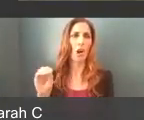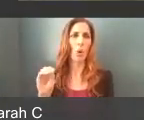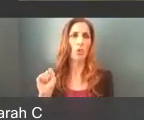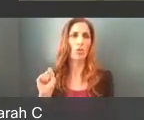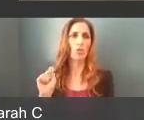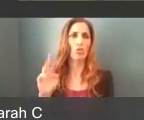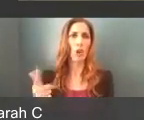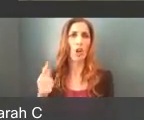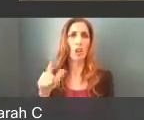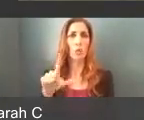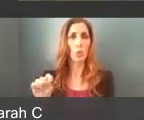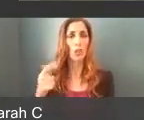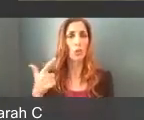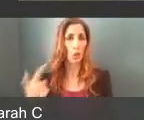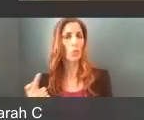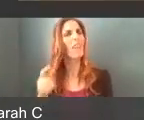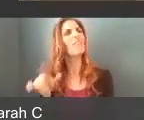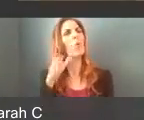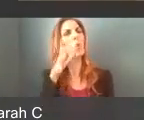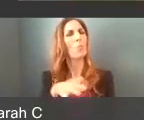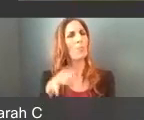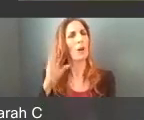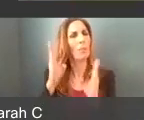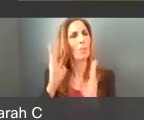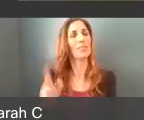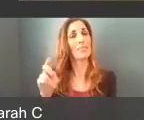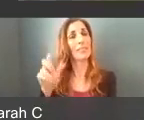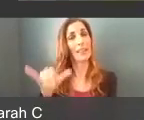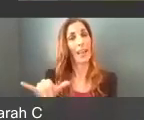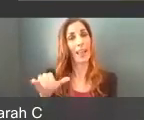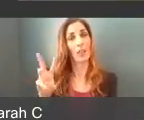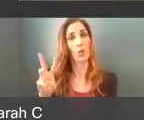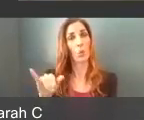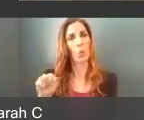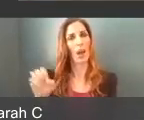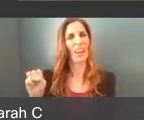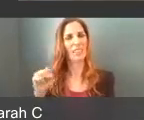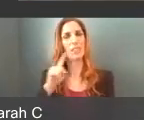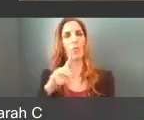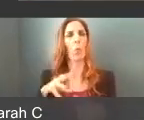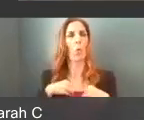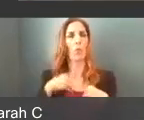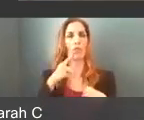And that's from Kelly Weiss, the owner of the Perkiomen Valley Brewery. So I'm glad to hear that